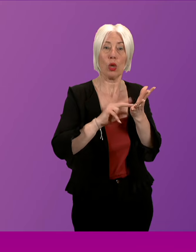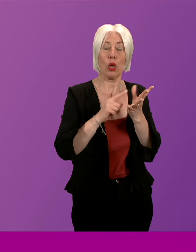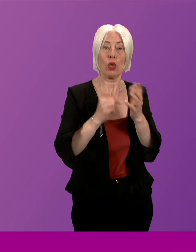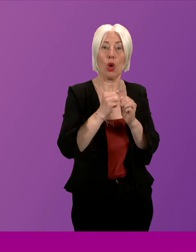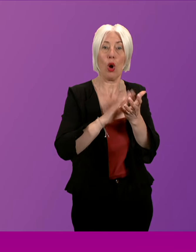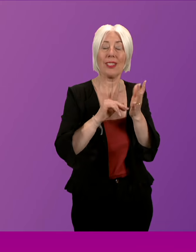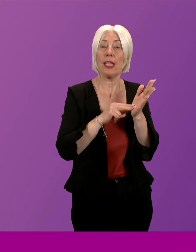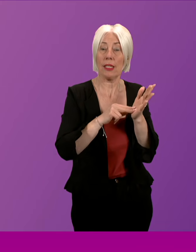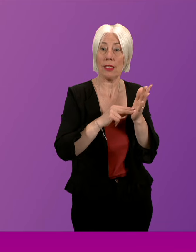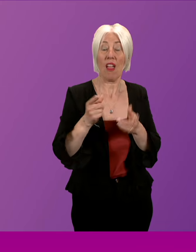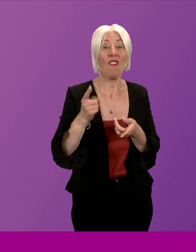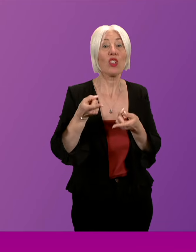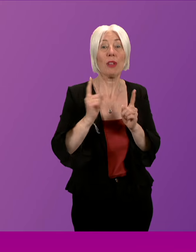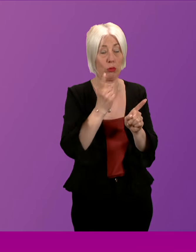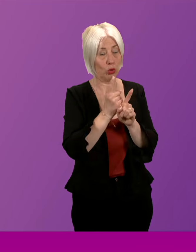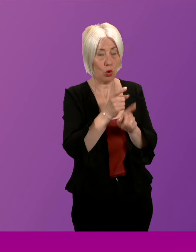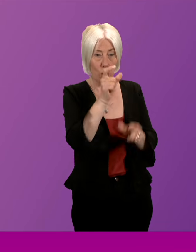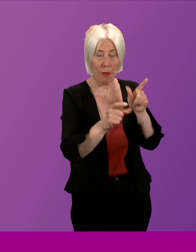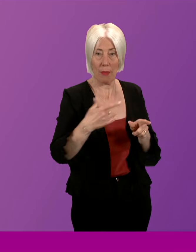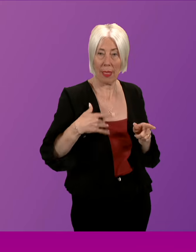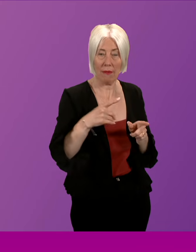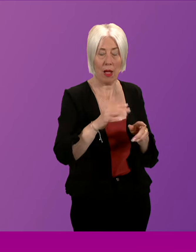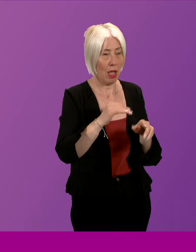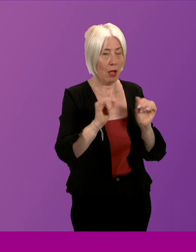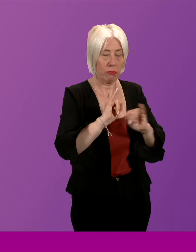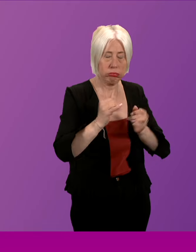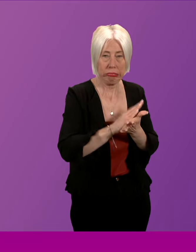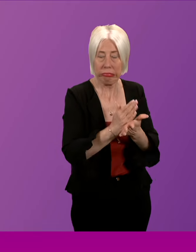anxiety, uncertainty and disruption that are impacting families who have been evacuated